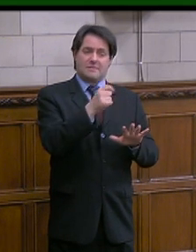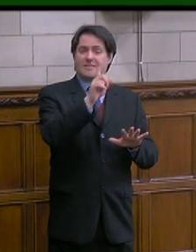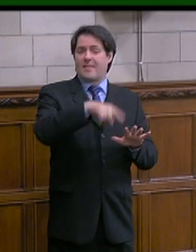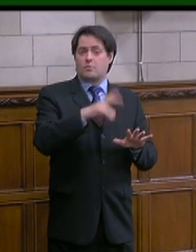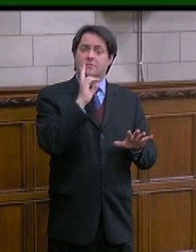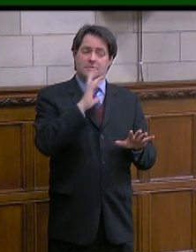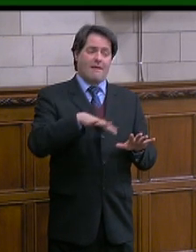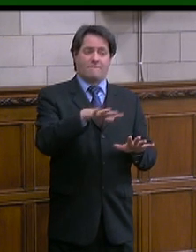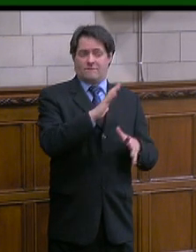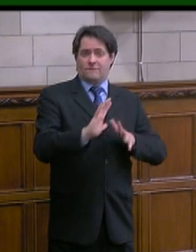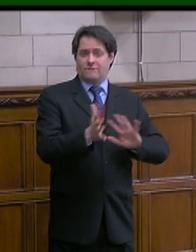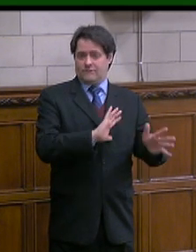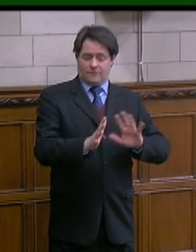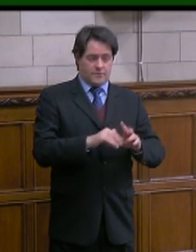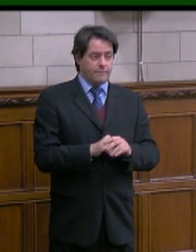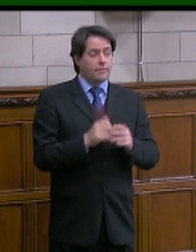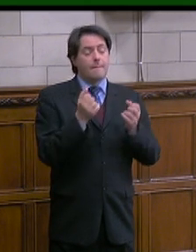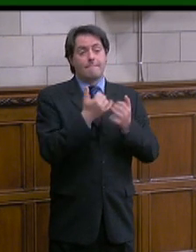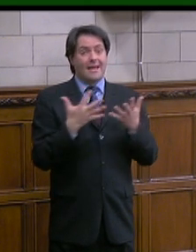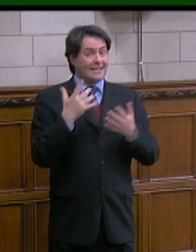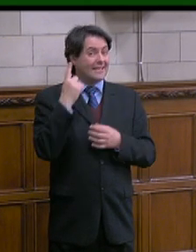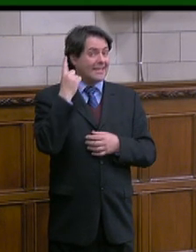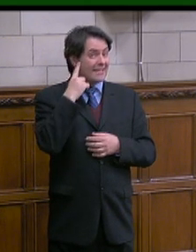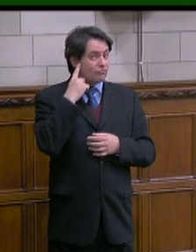Of course, many hearing people—such as the hon.